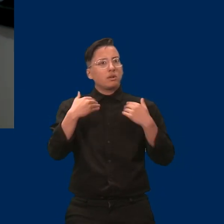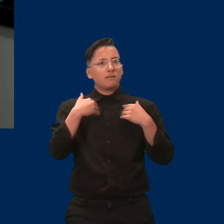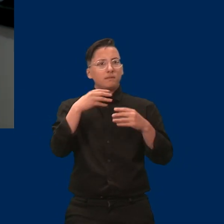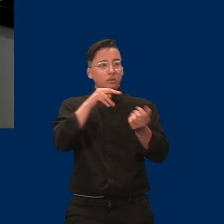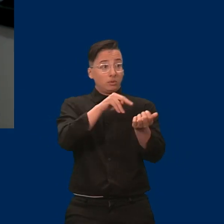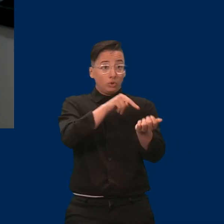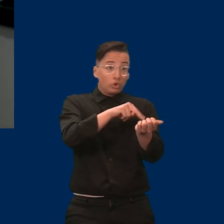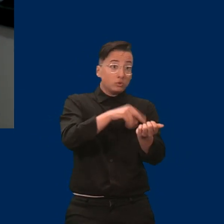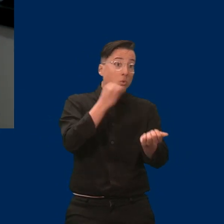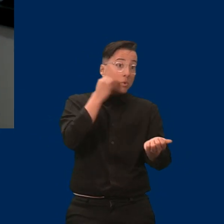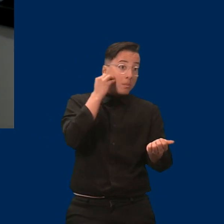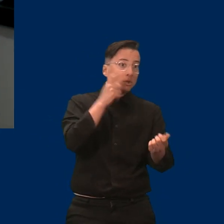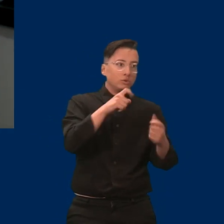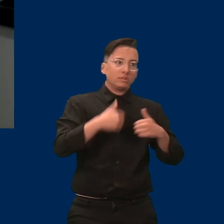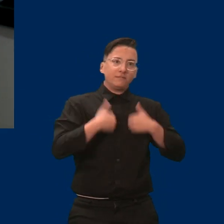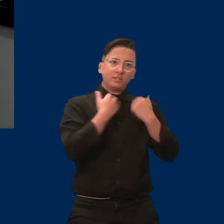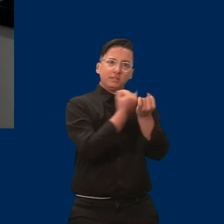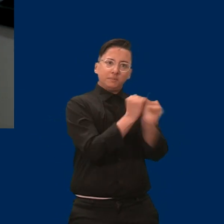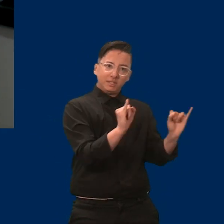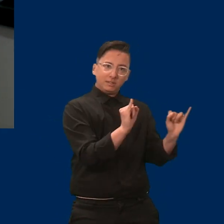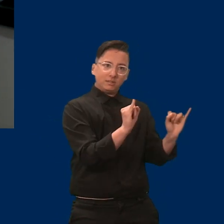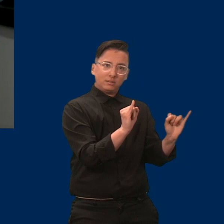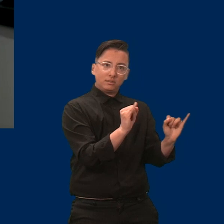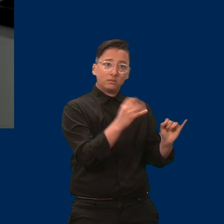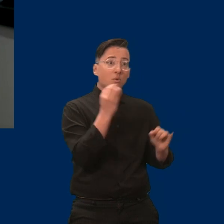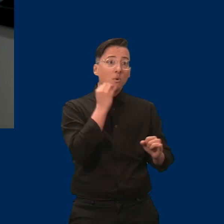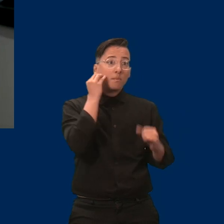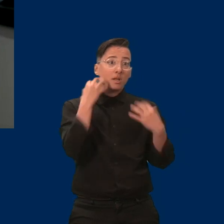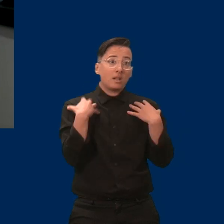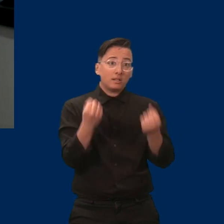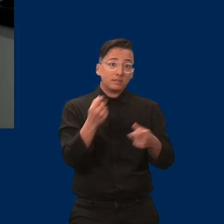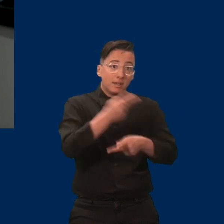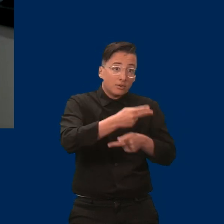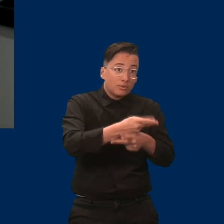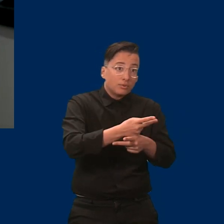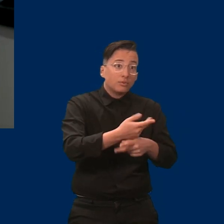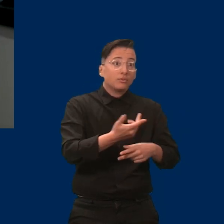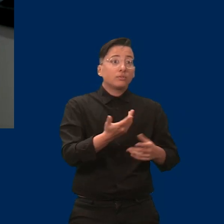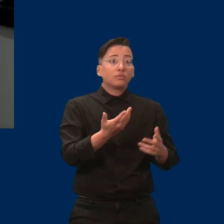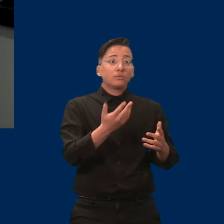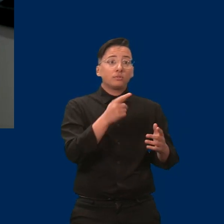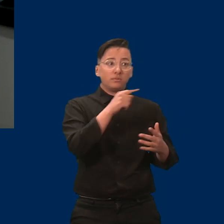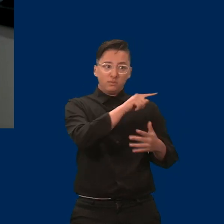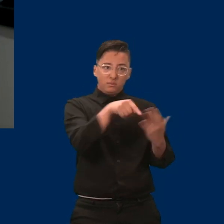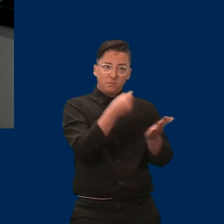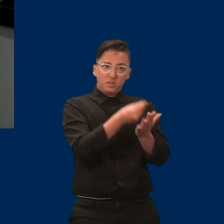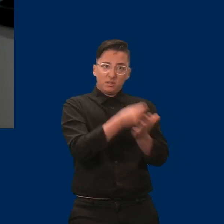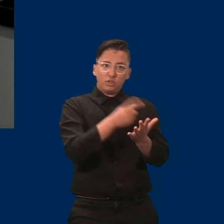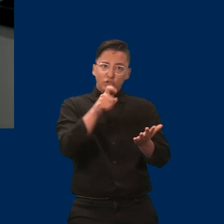Home health care services are part of that, that bucket of services pieces in there, as well. And you start to think, OK.